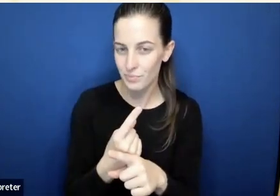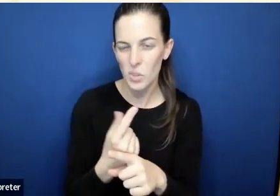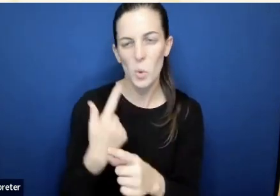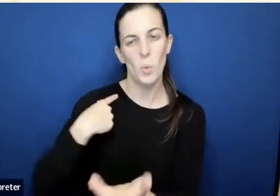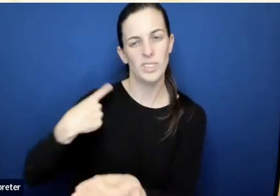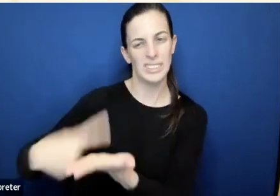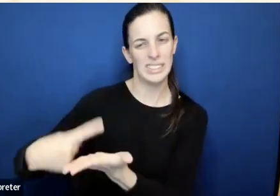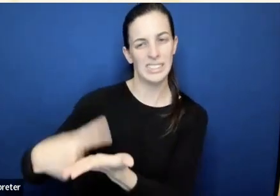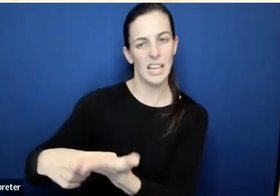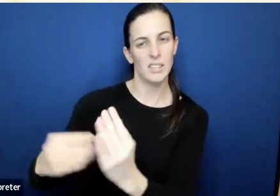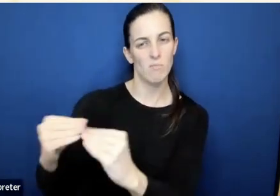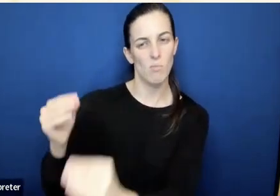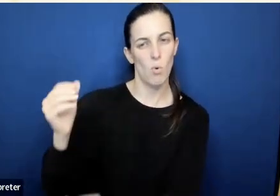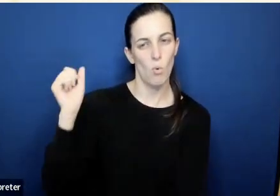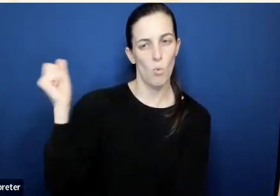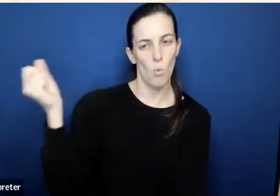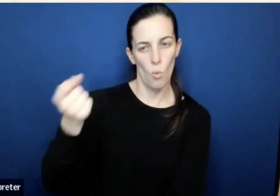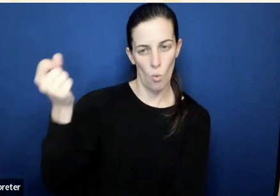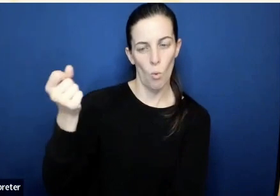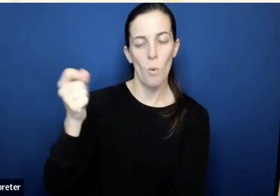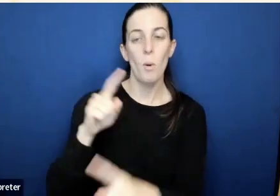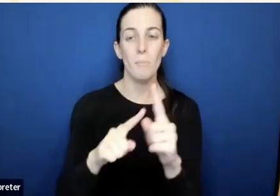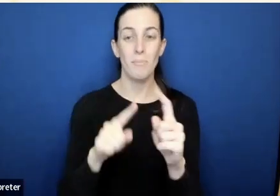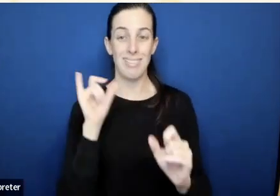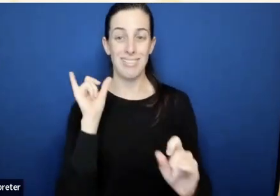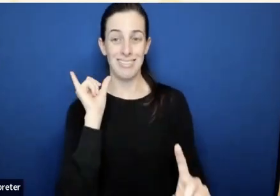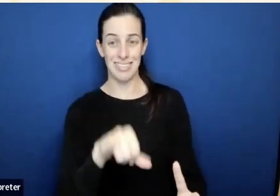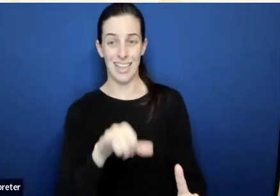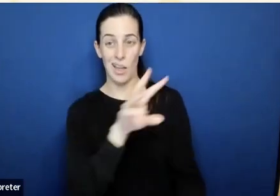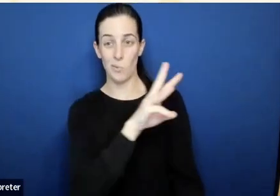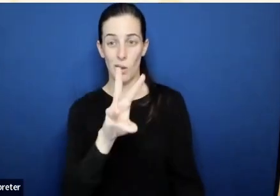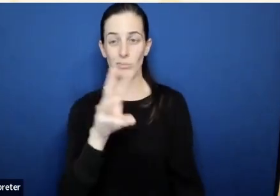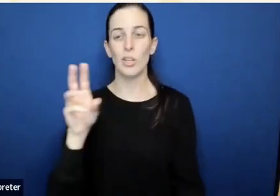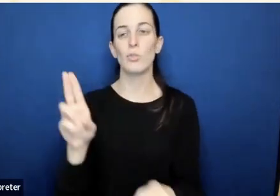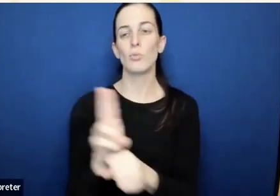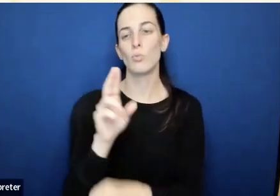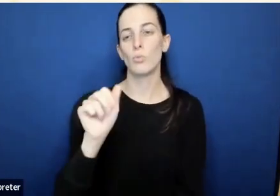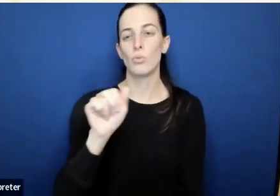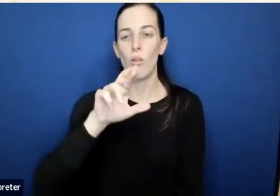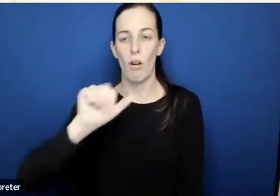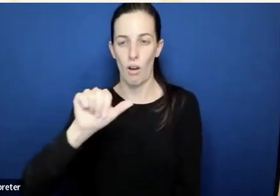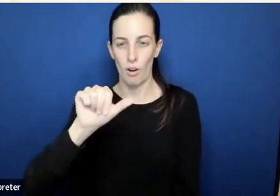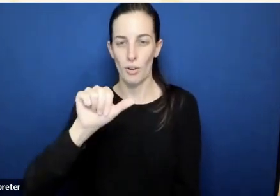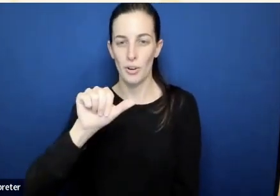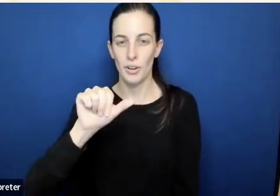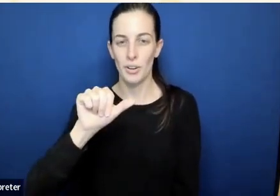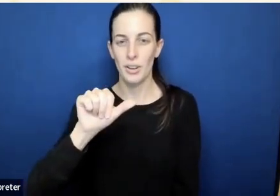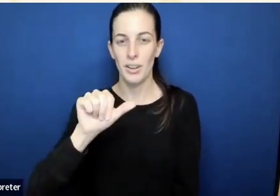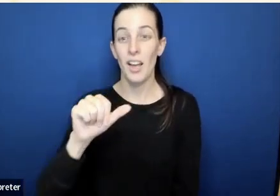But for the moment, the author has used the ARIA under the impression that it will help the users,